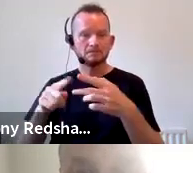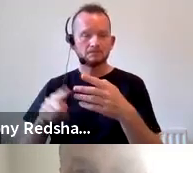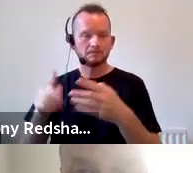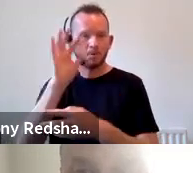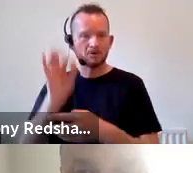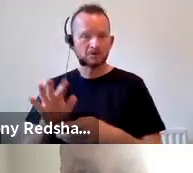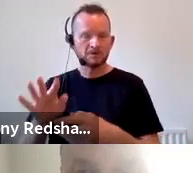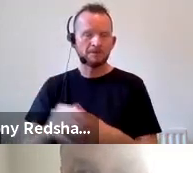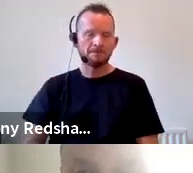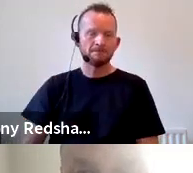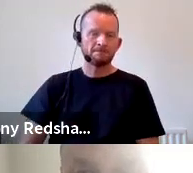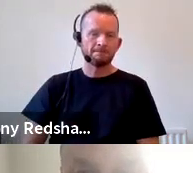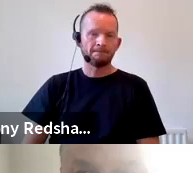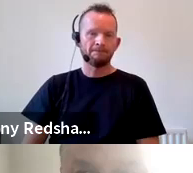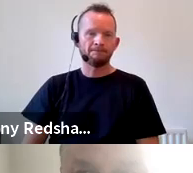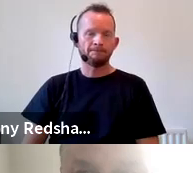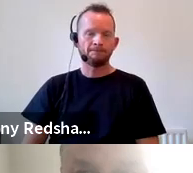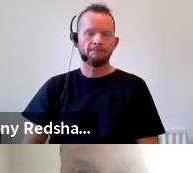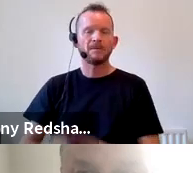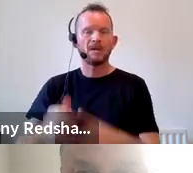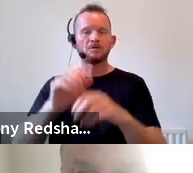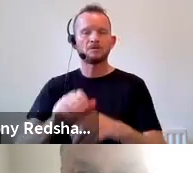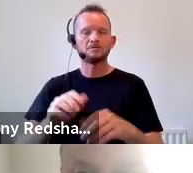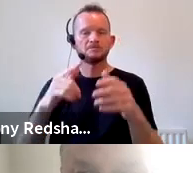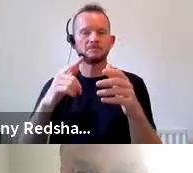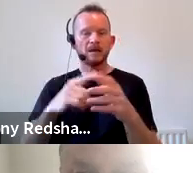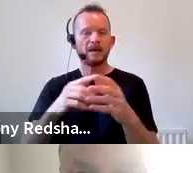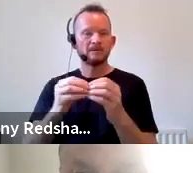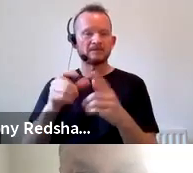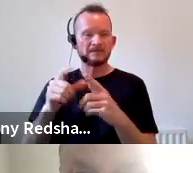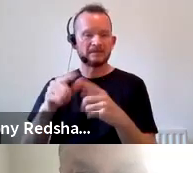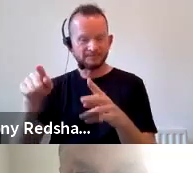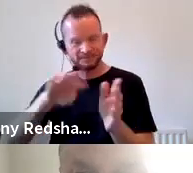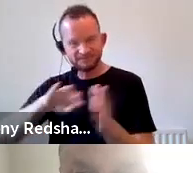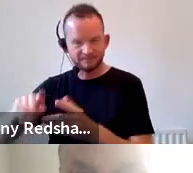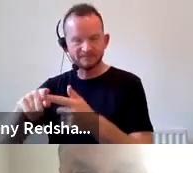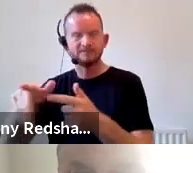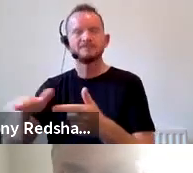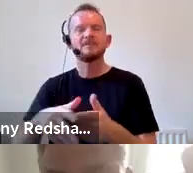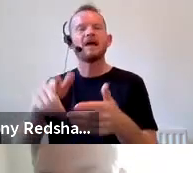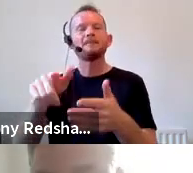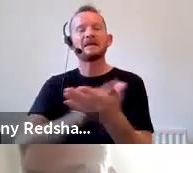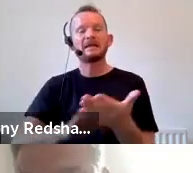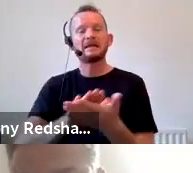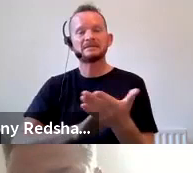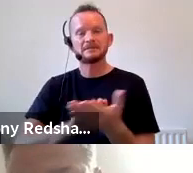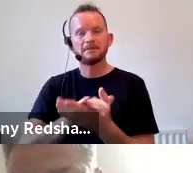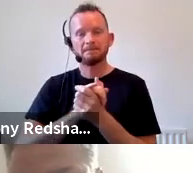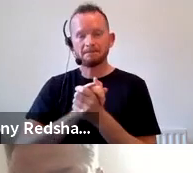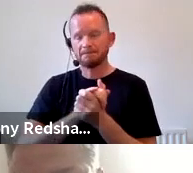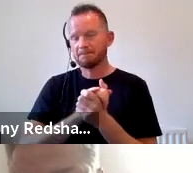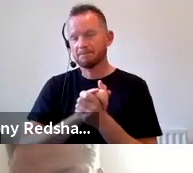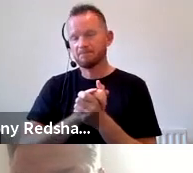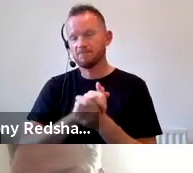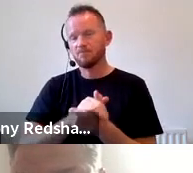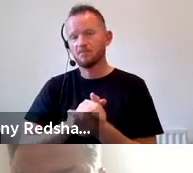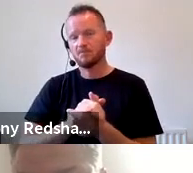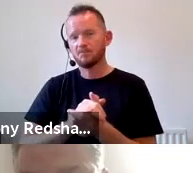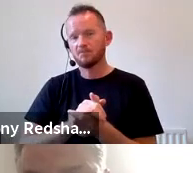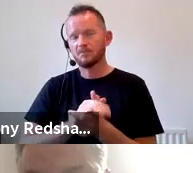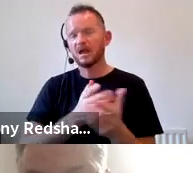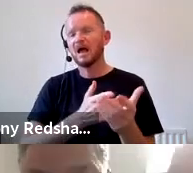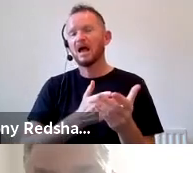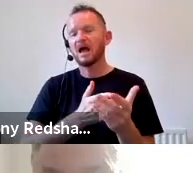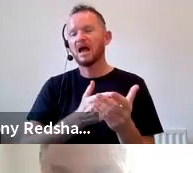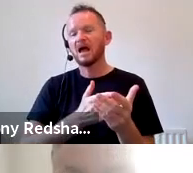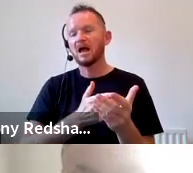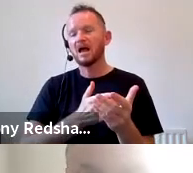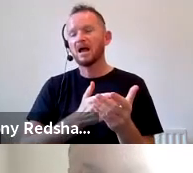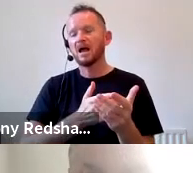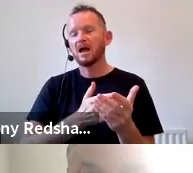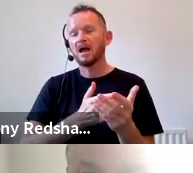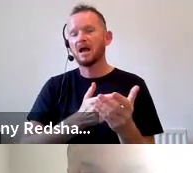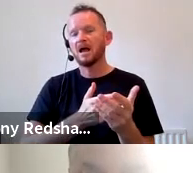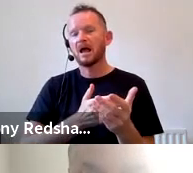and, and then, and which we will do in alphabetical order. So, that means, and it's, and I will give you the question.